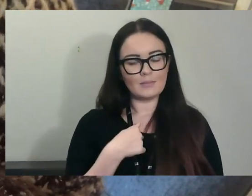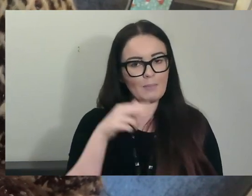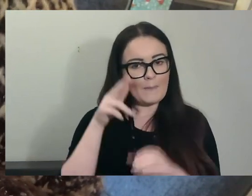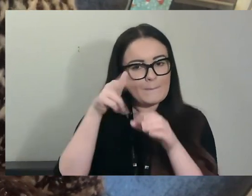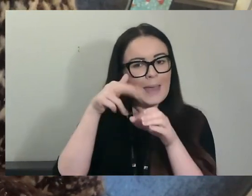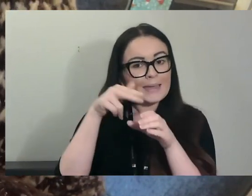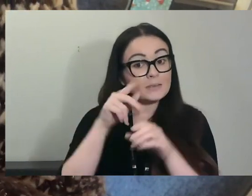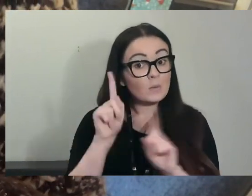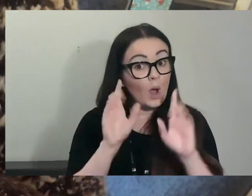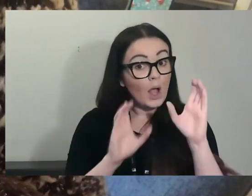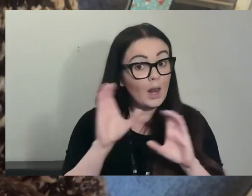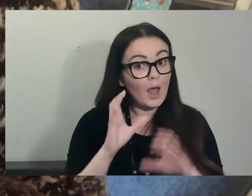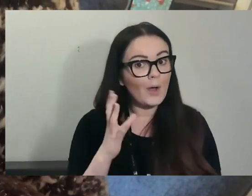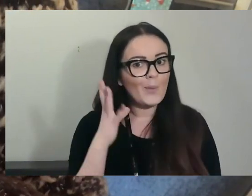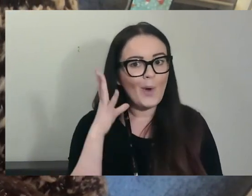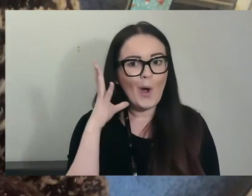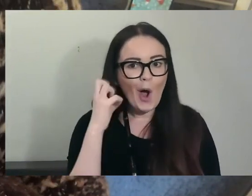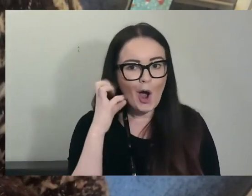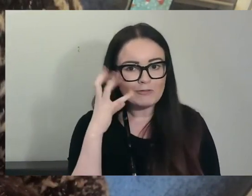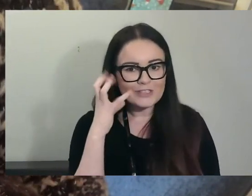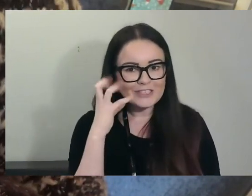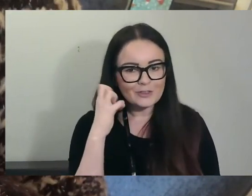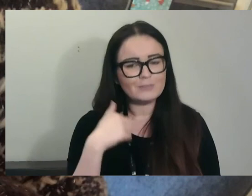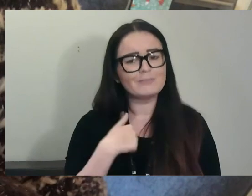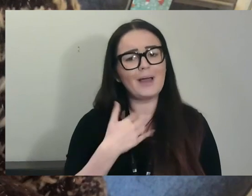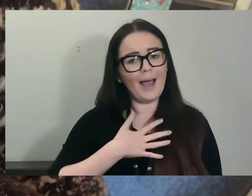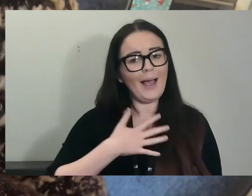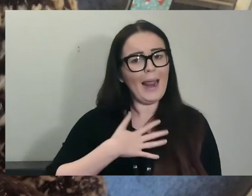I'm going to paint it orange because I really like orange